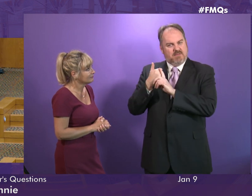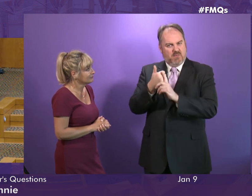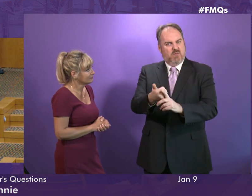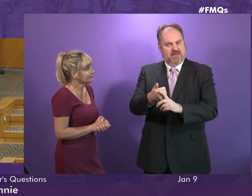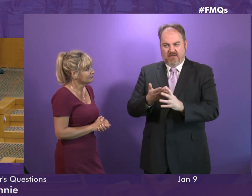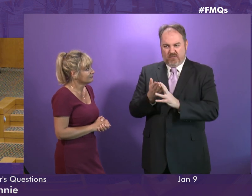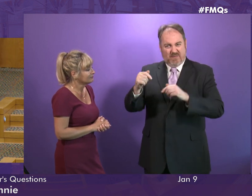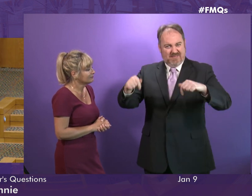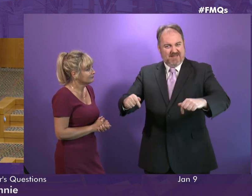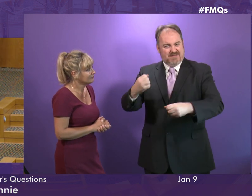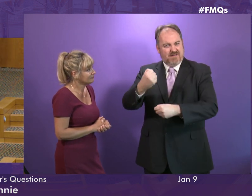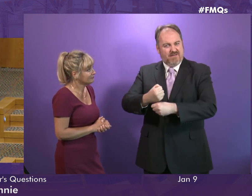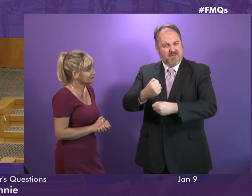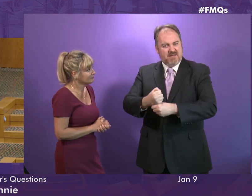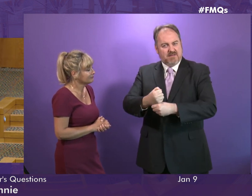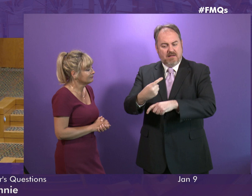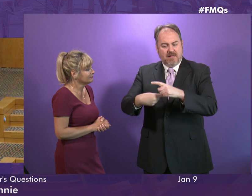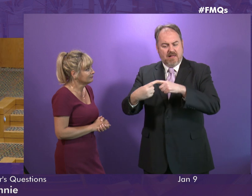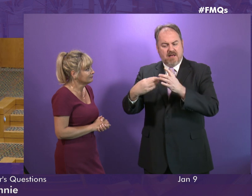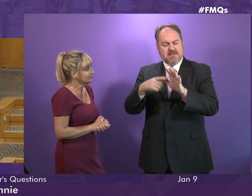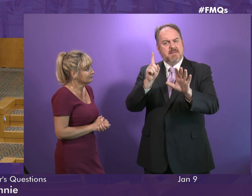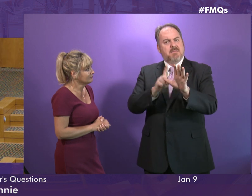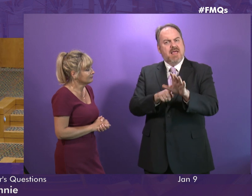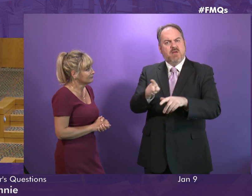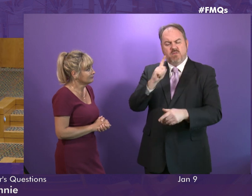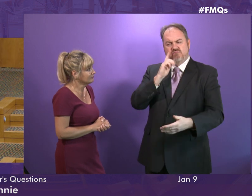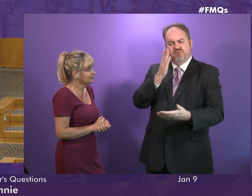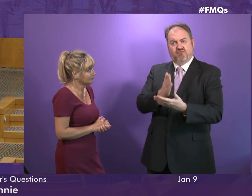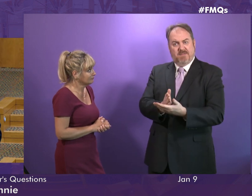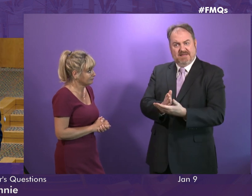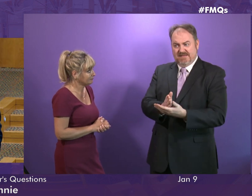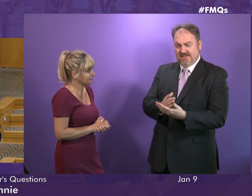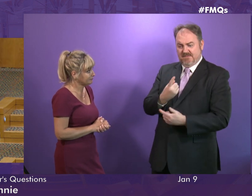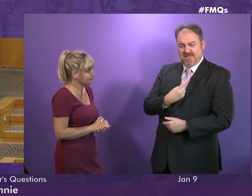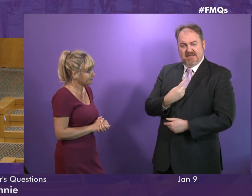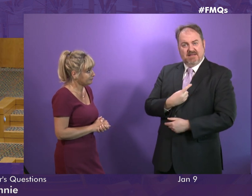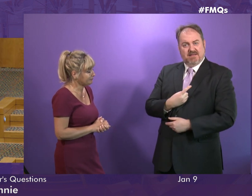Scottish Government. Last May, the First Minister promised me that she would review the Scottish